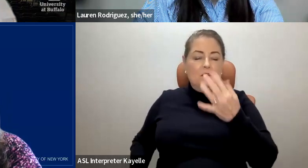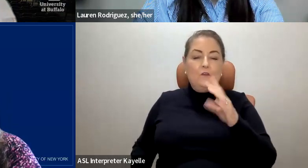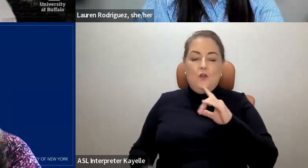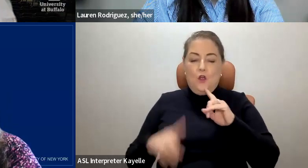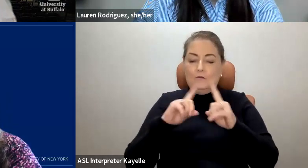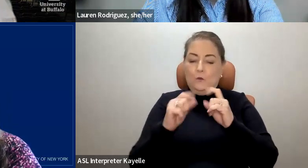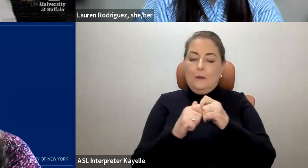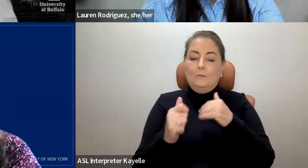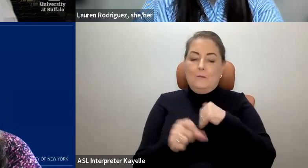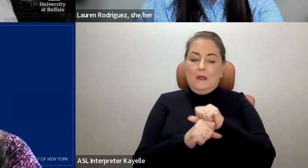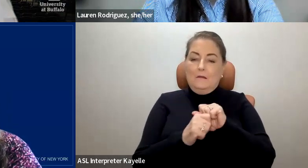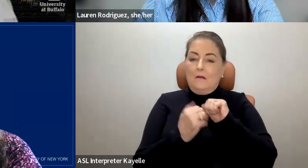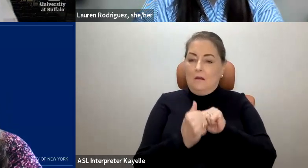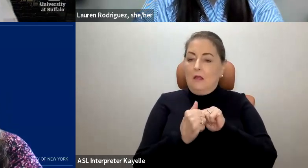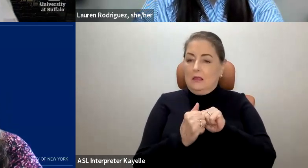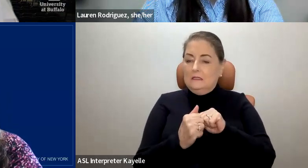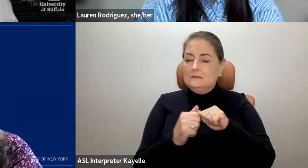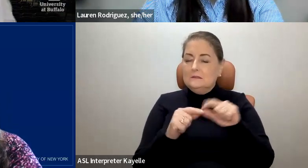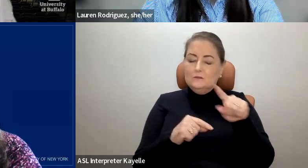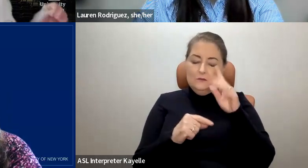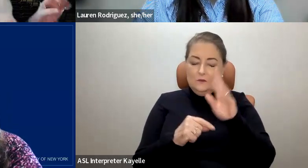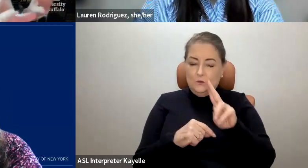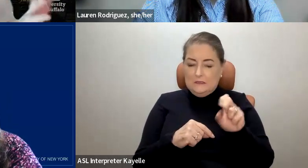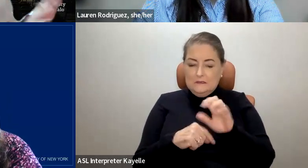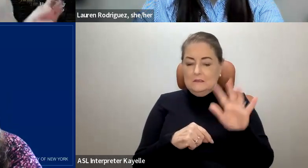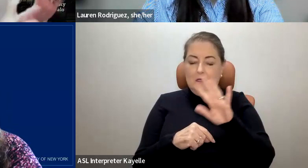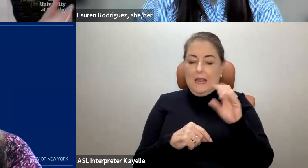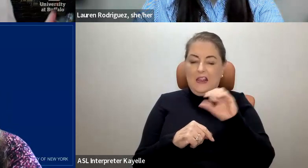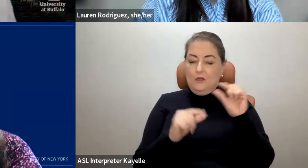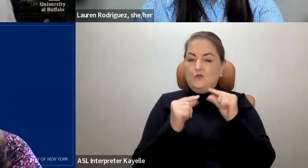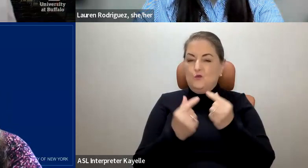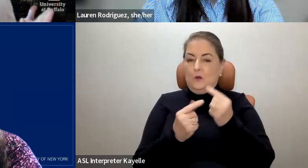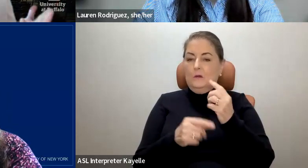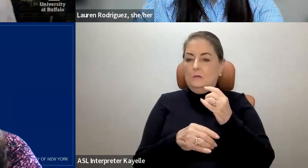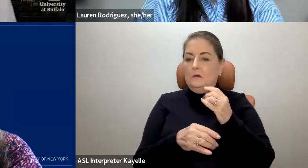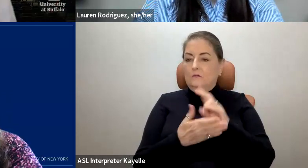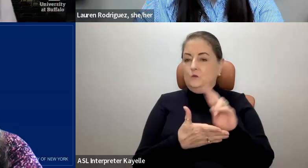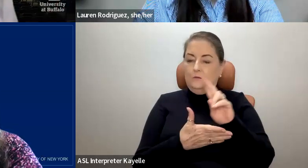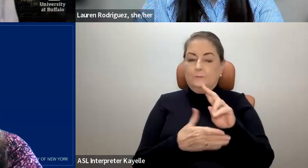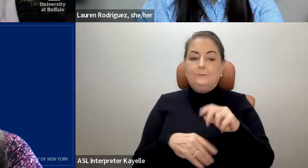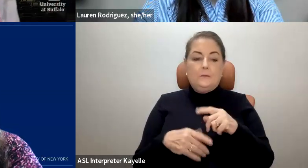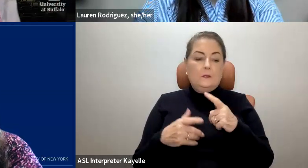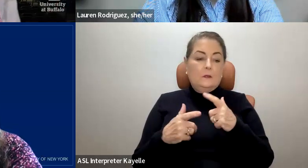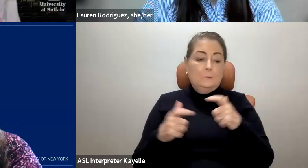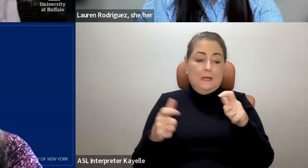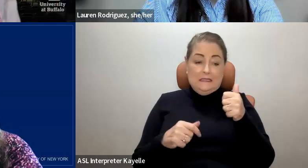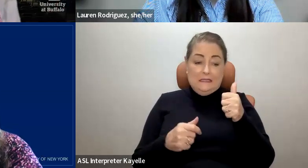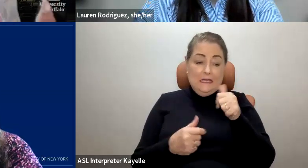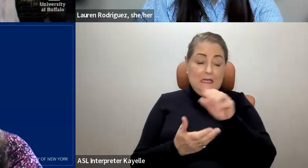across the country, and conversations with other groups of university, whether it's the Big 10 academic alliance,